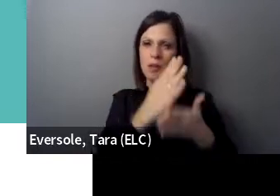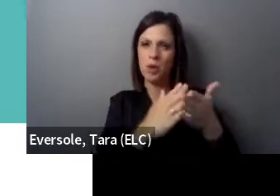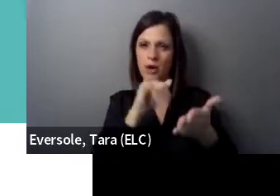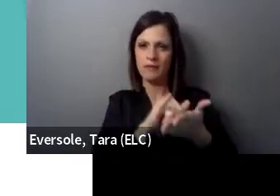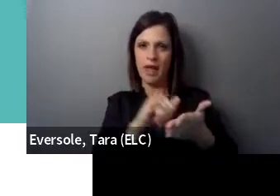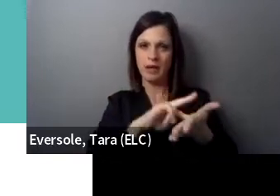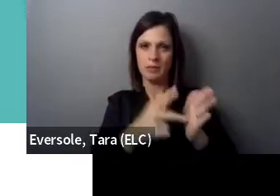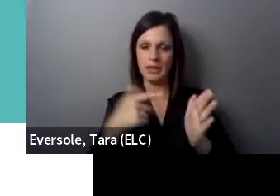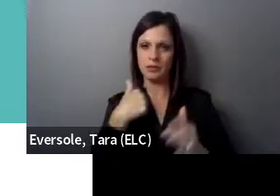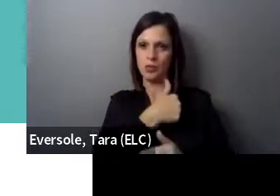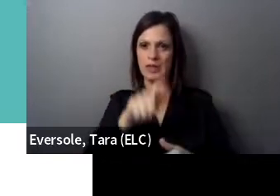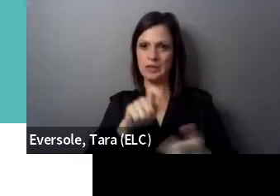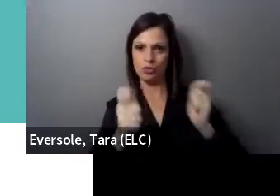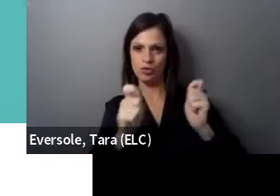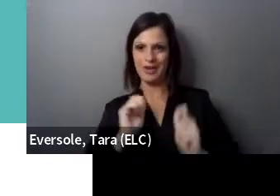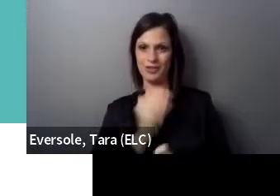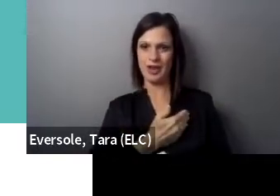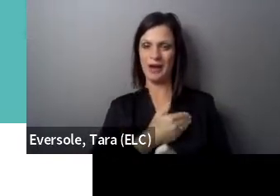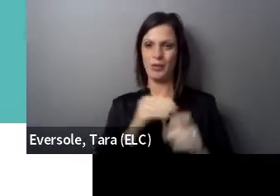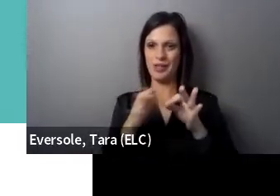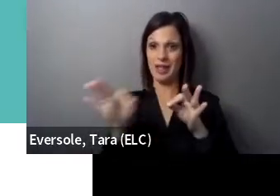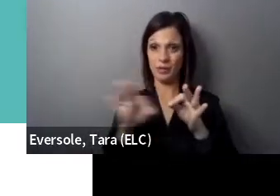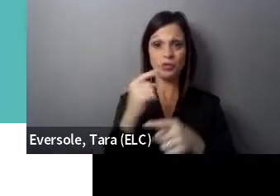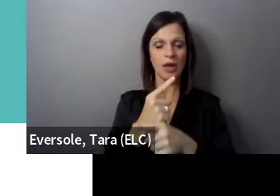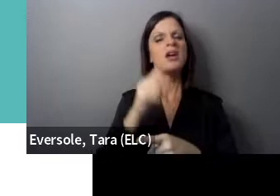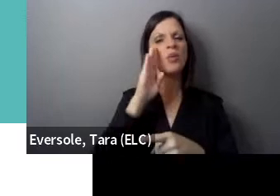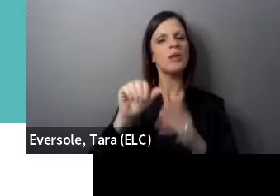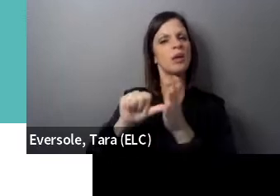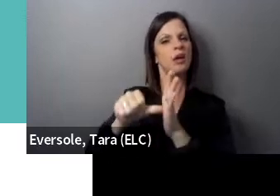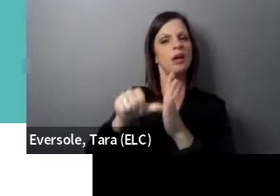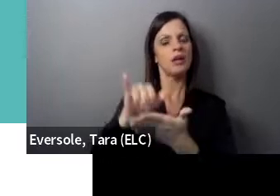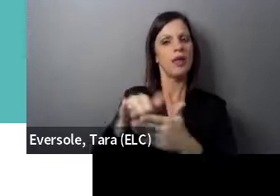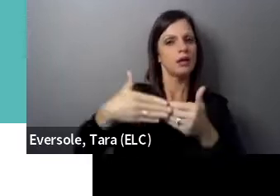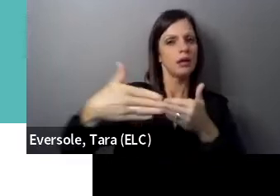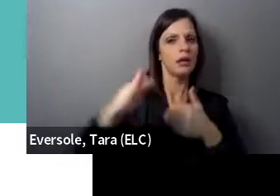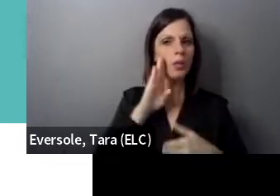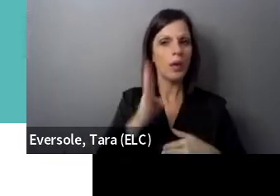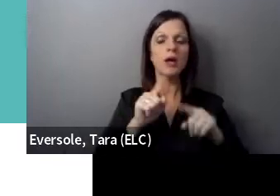And we are going to talk a little bit more about that throughout the rest of the webinar.